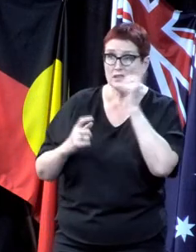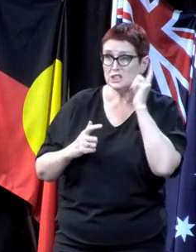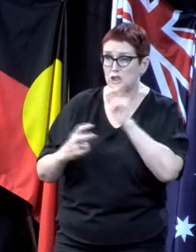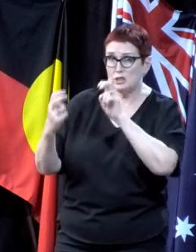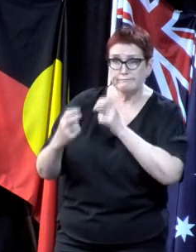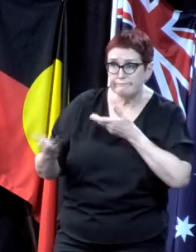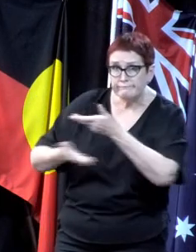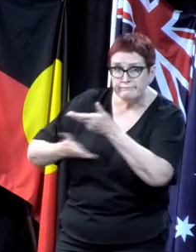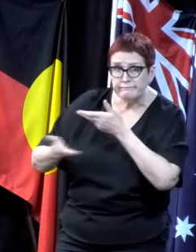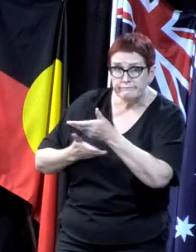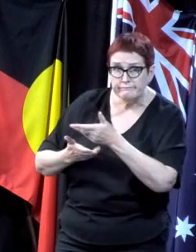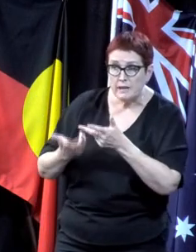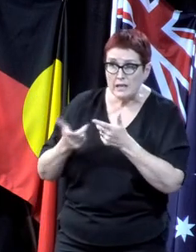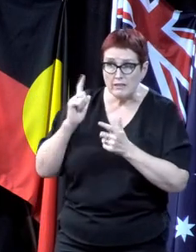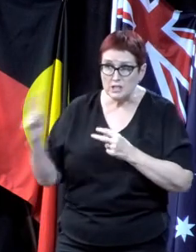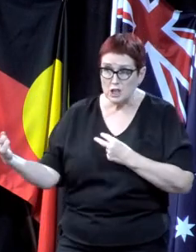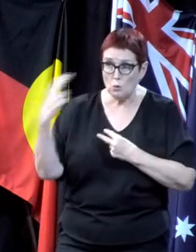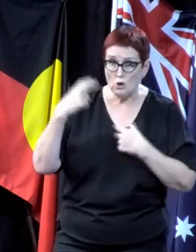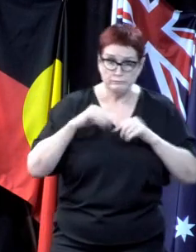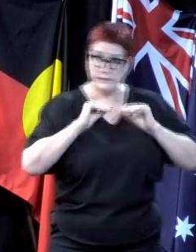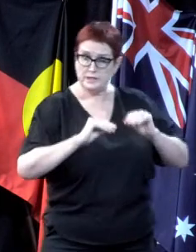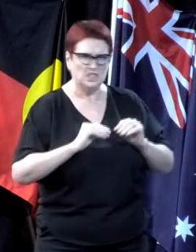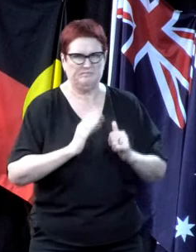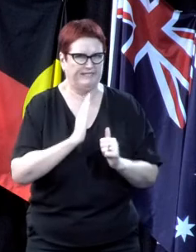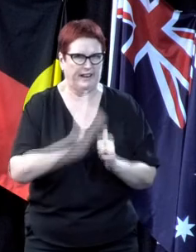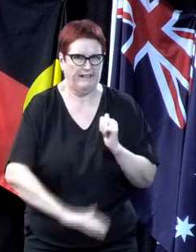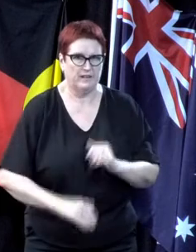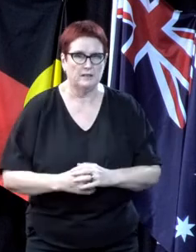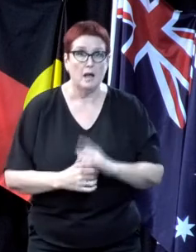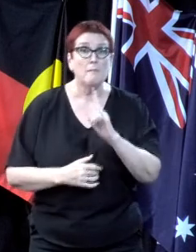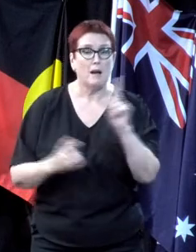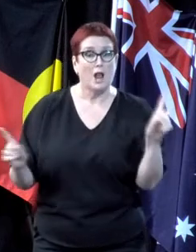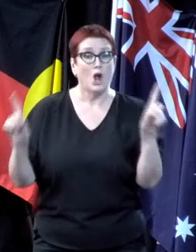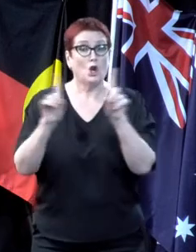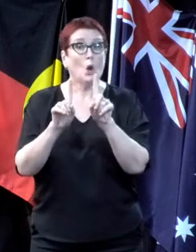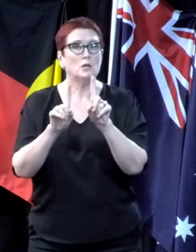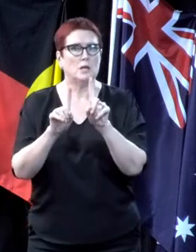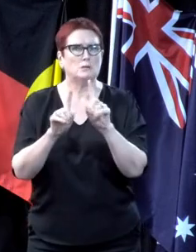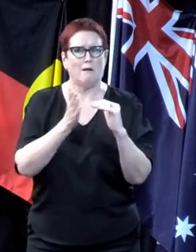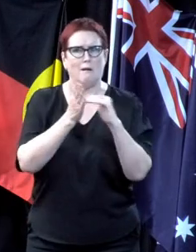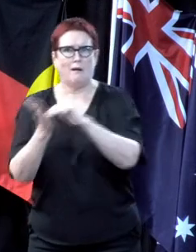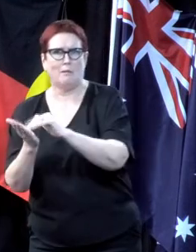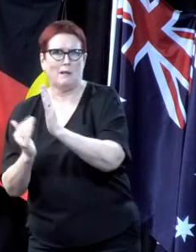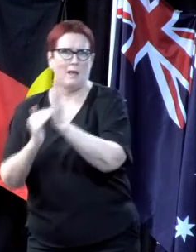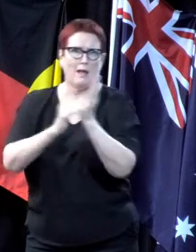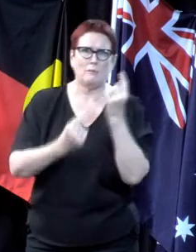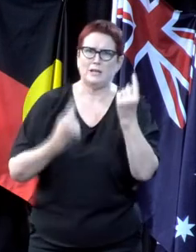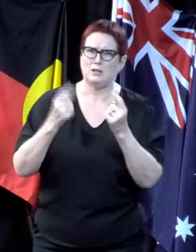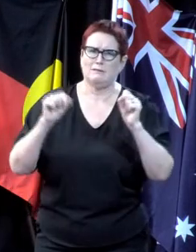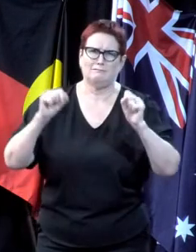But co-teaching you definitely learnt from each other. And I both co-taught with Catherine, which was wonderful.